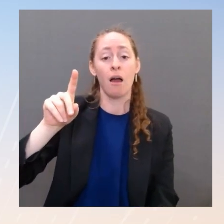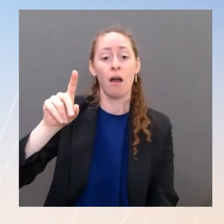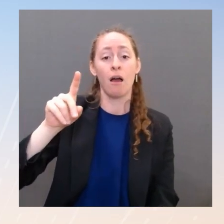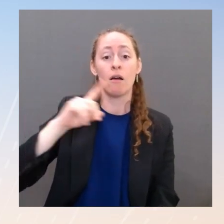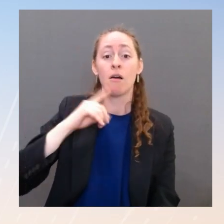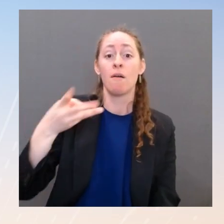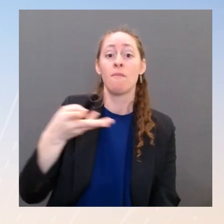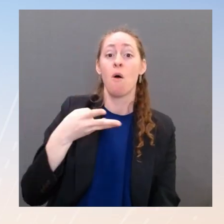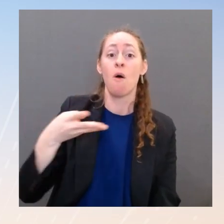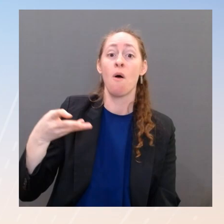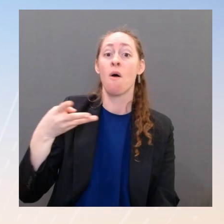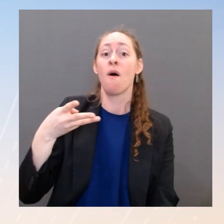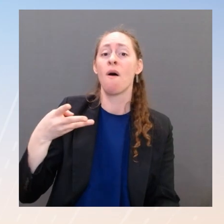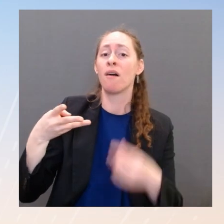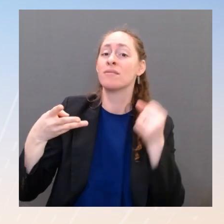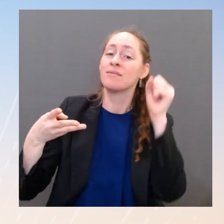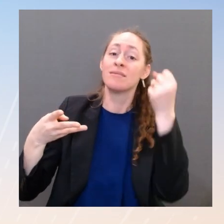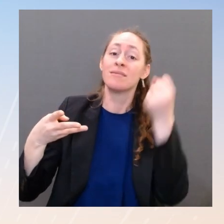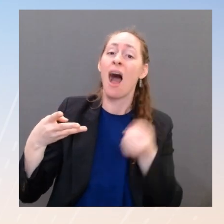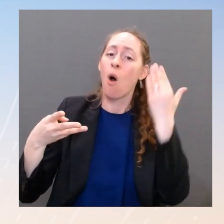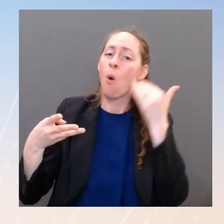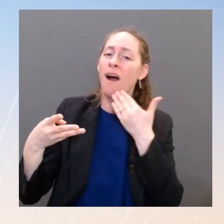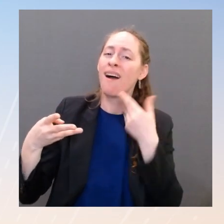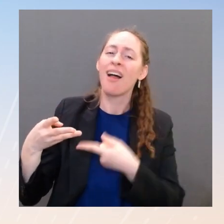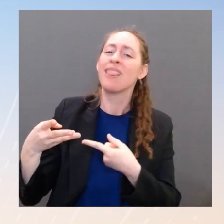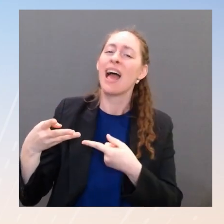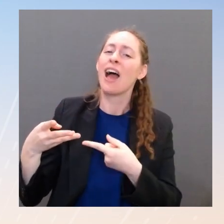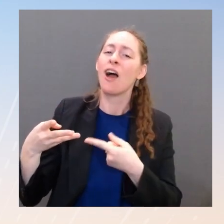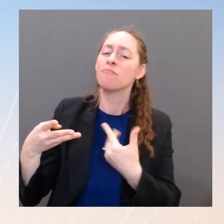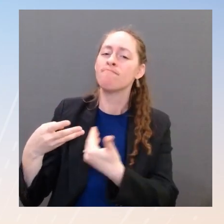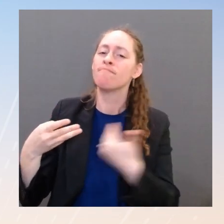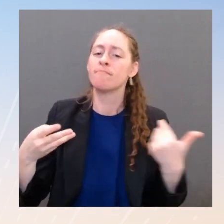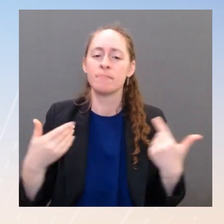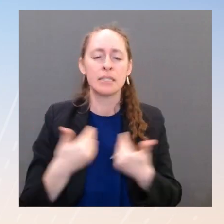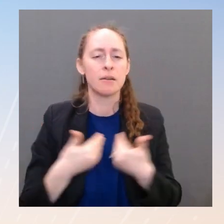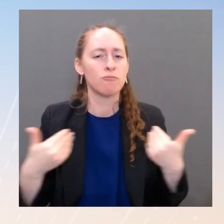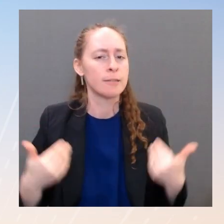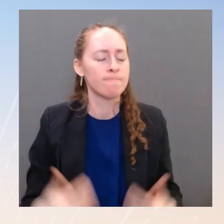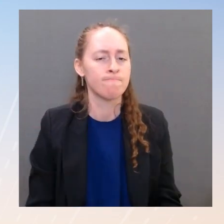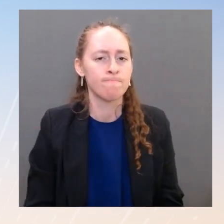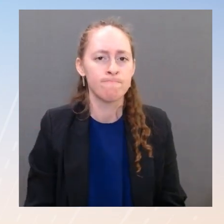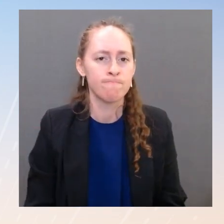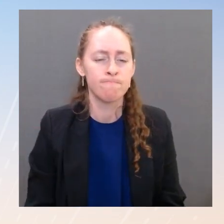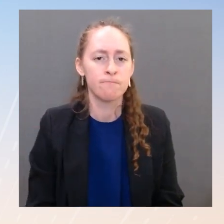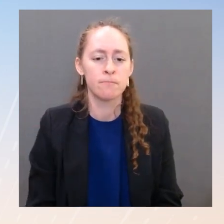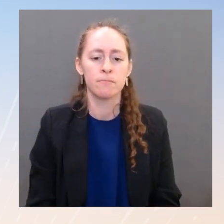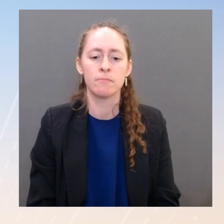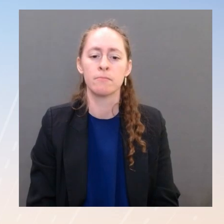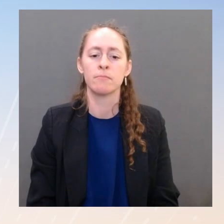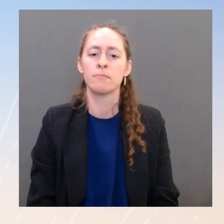and continue to work on our -- the strength of our relationship. In terms of the order of the trip, I would not overread into that.